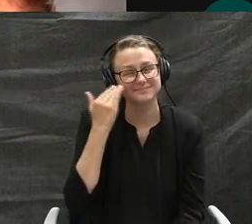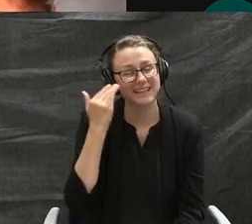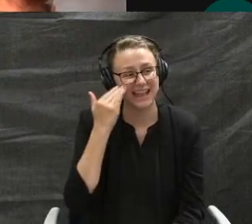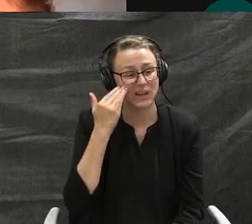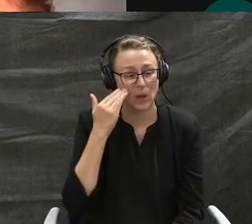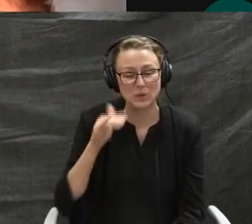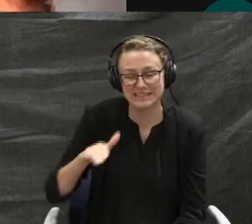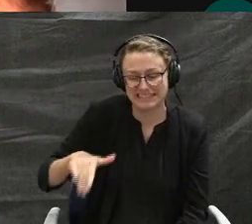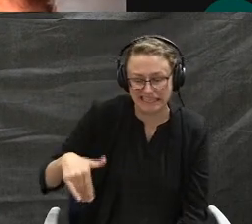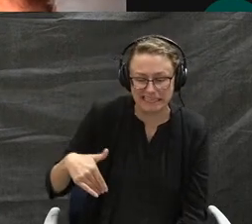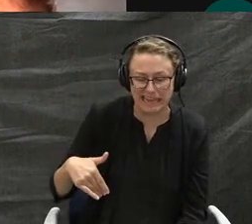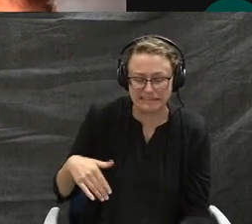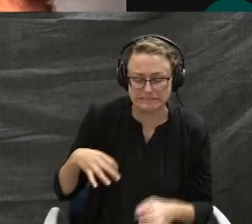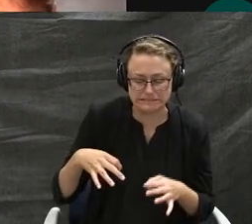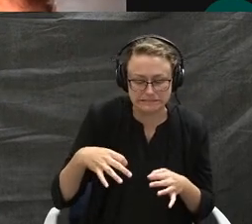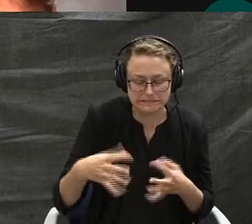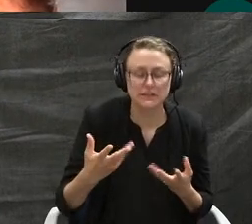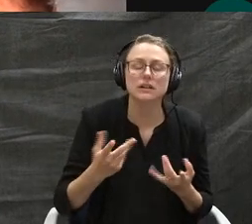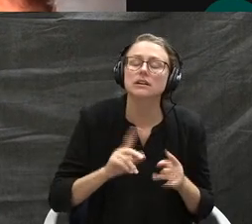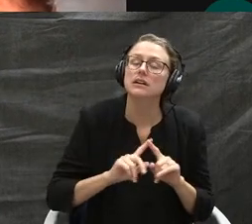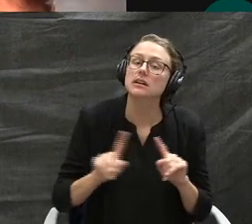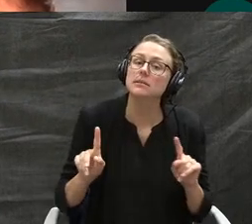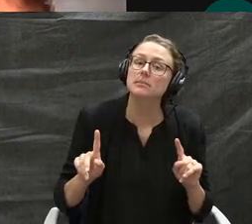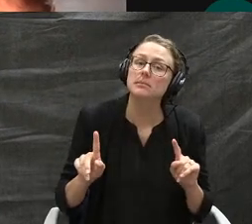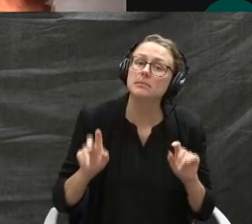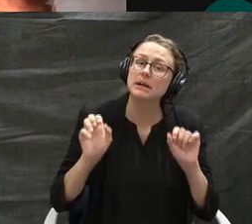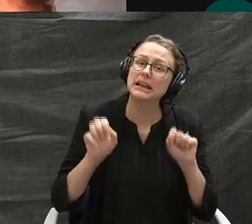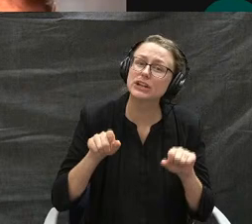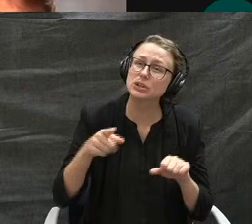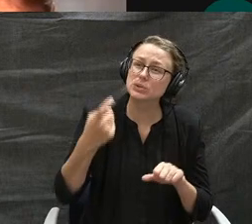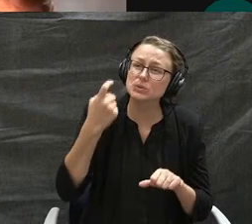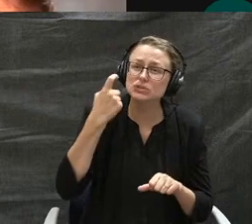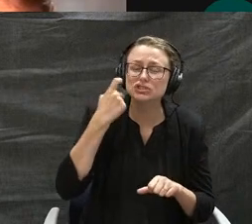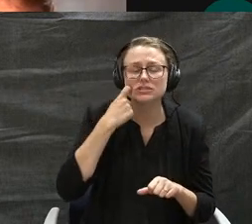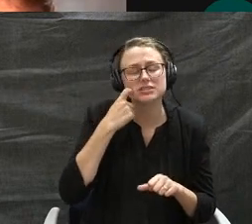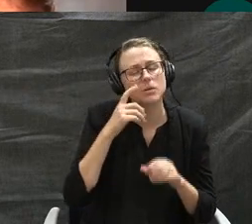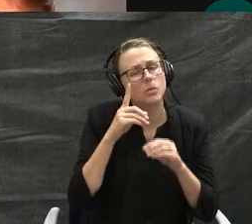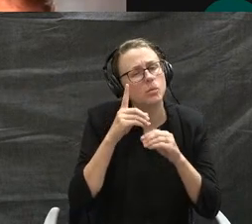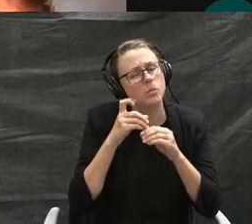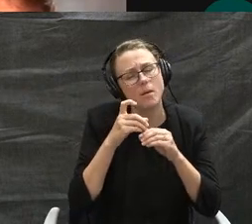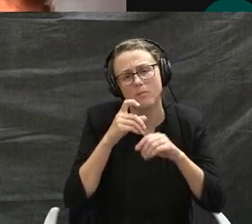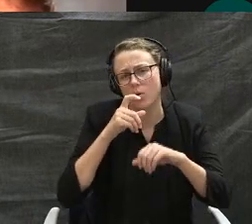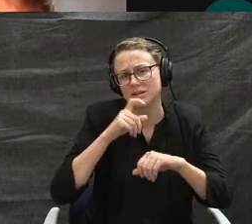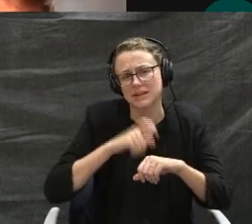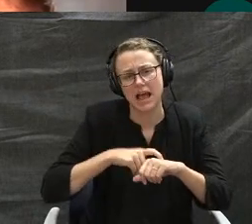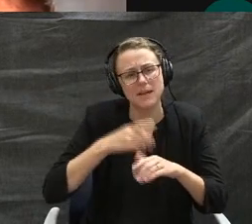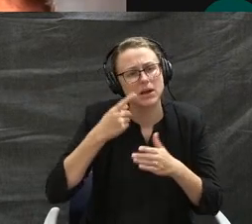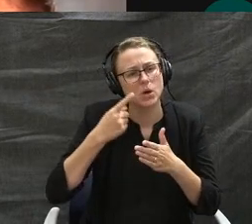and we've been talking about this for awhile, but can you just reiterate one more time with the guideposts are for us